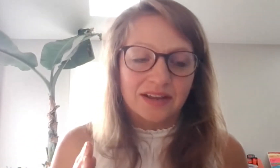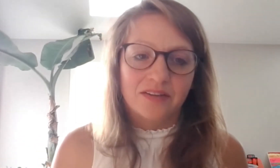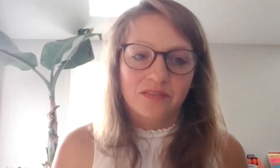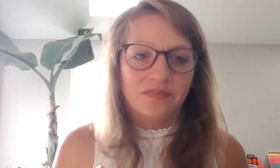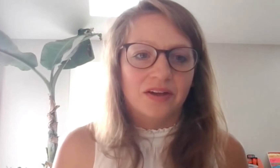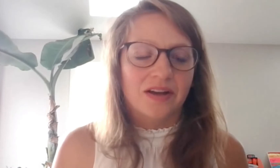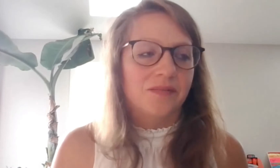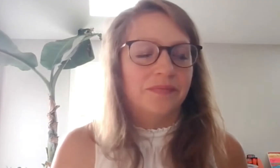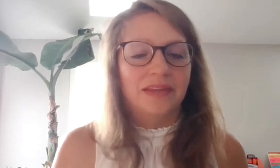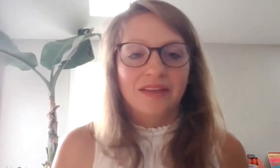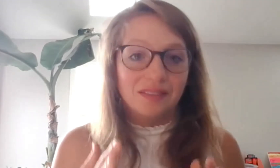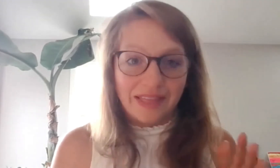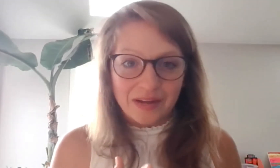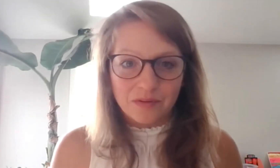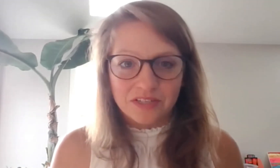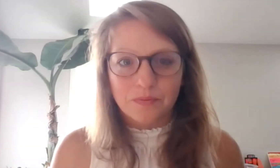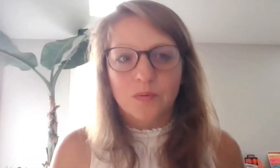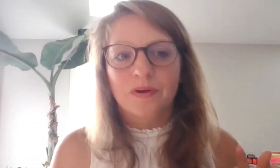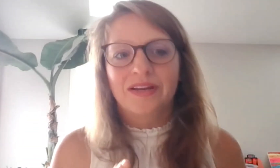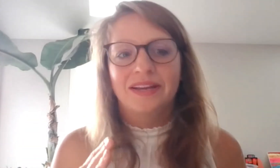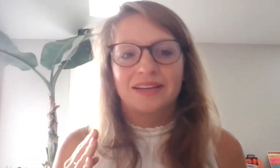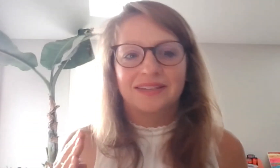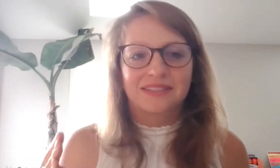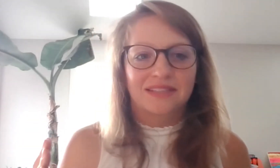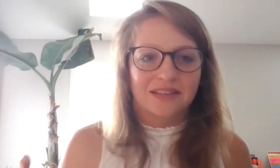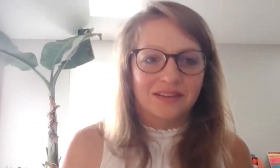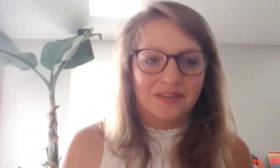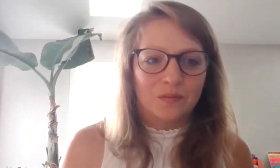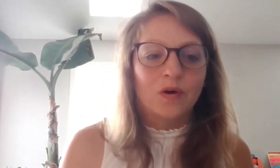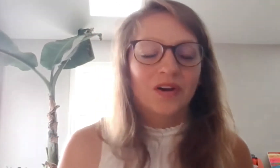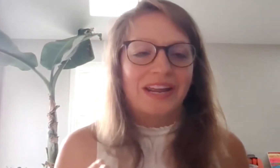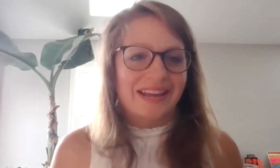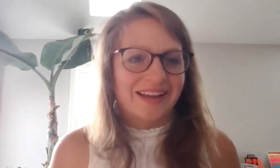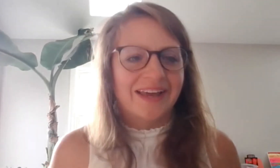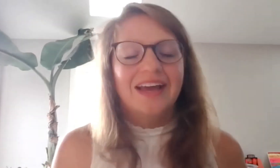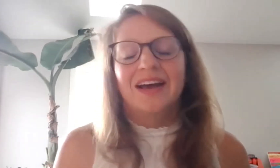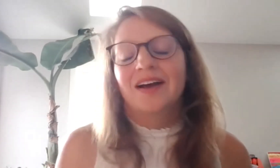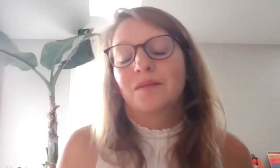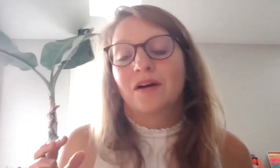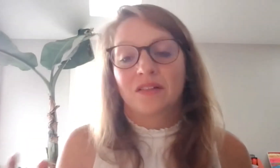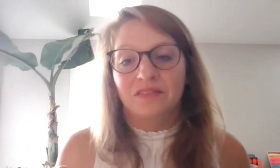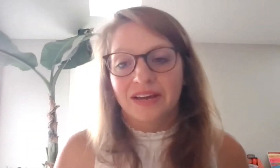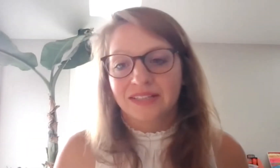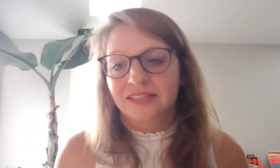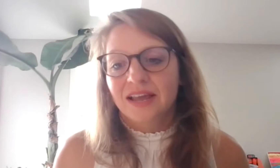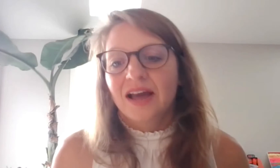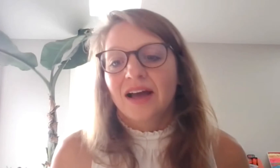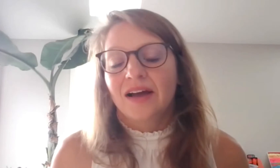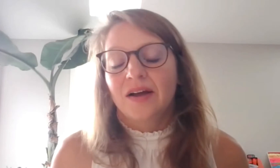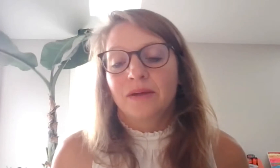kind of the language appropriateness, the wording, all of that.